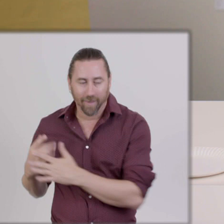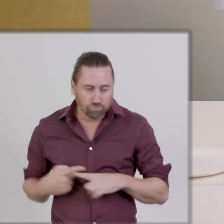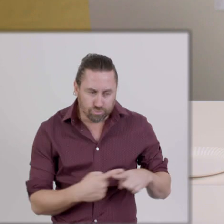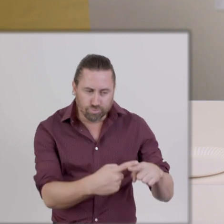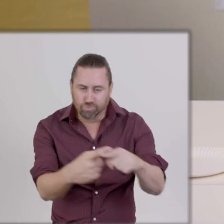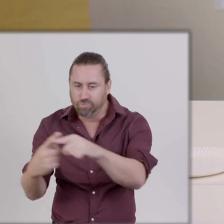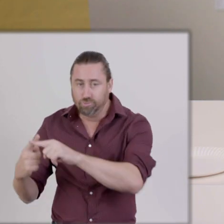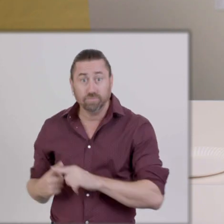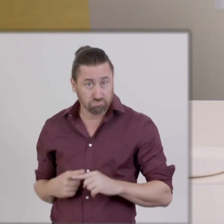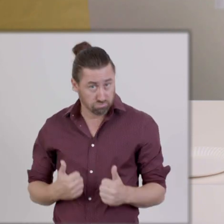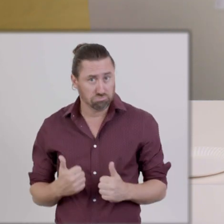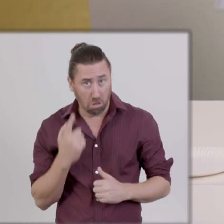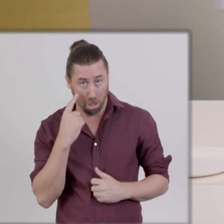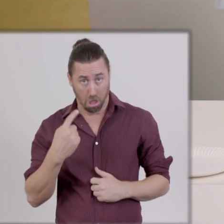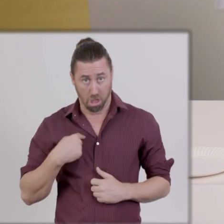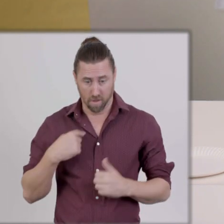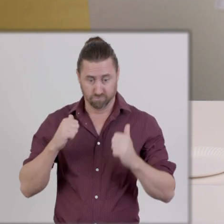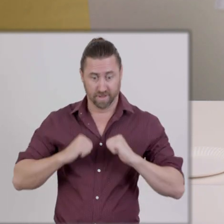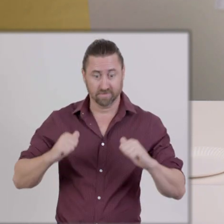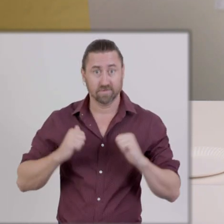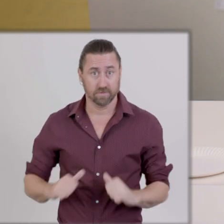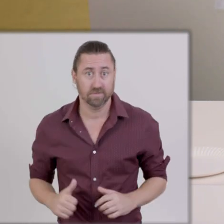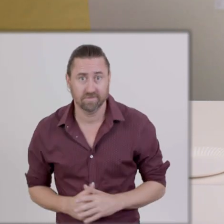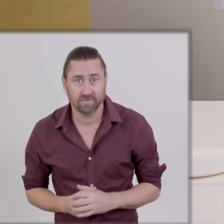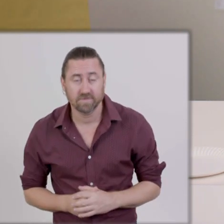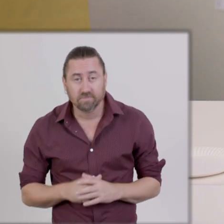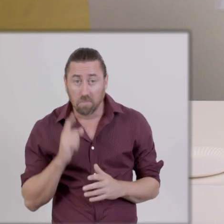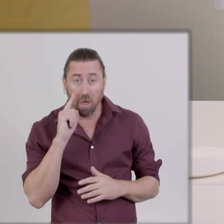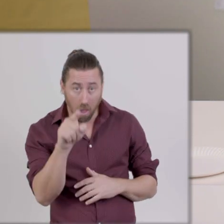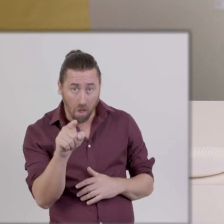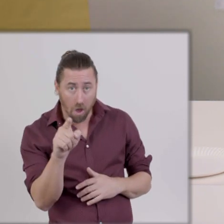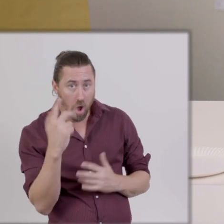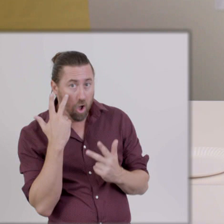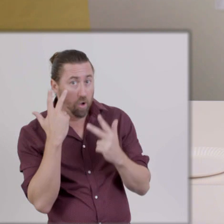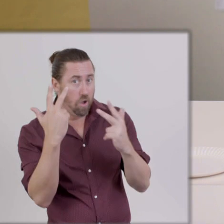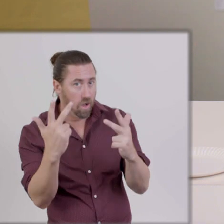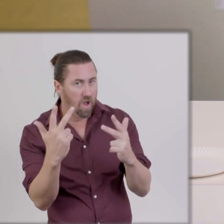Let's try some sharing together now. This time, we are going to use some images,